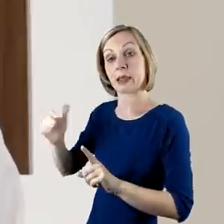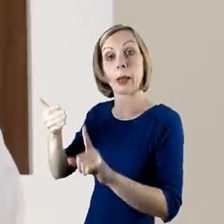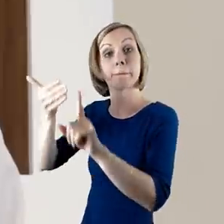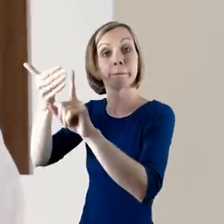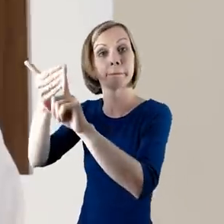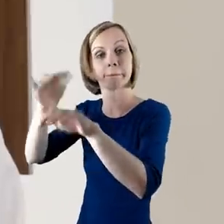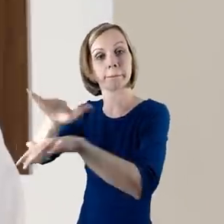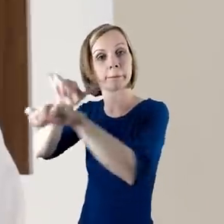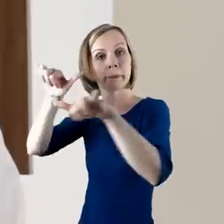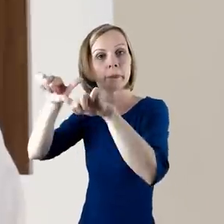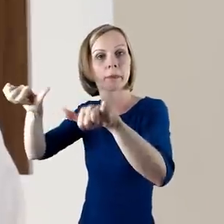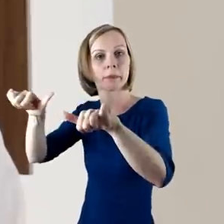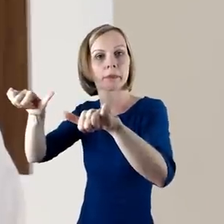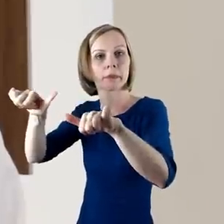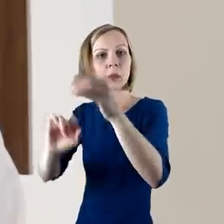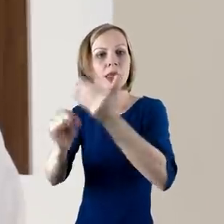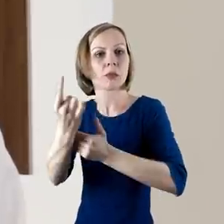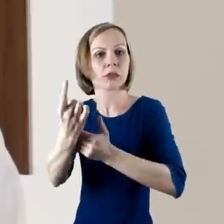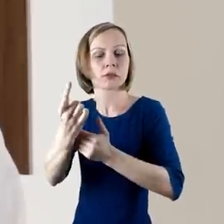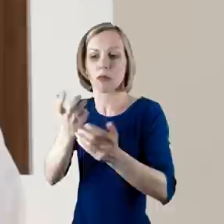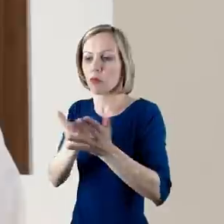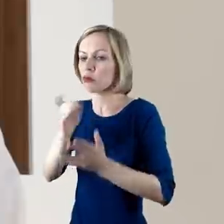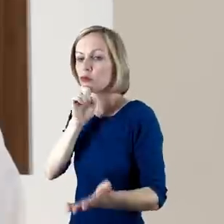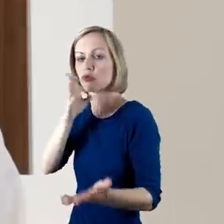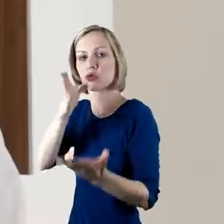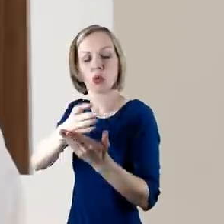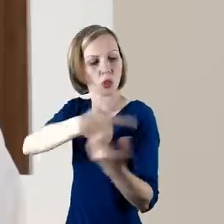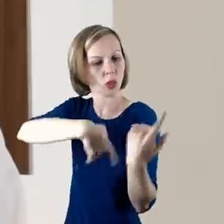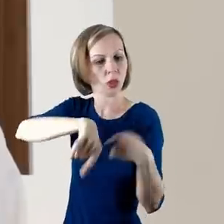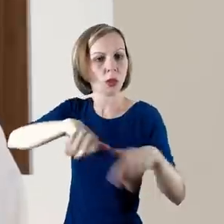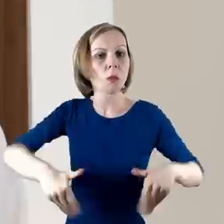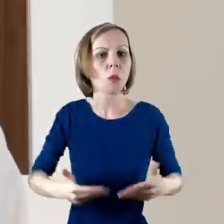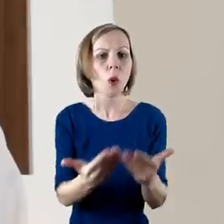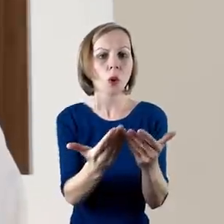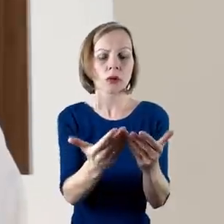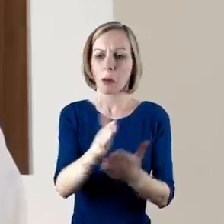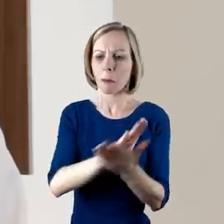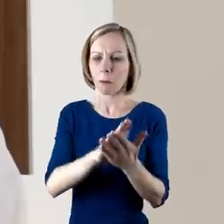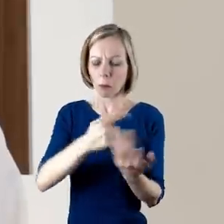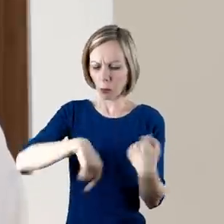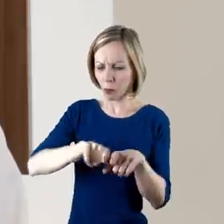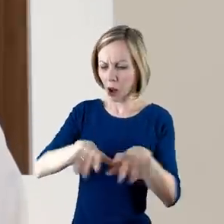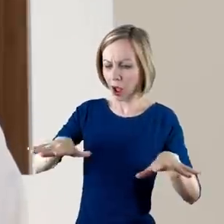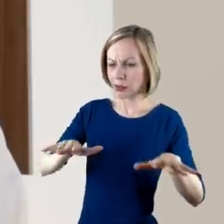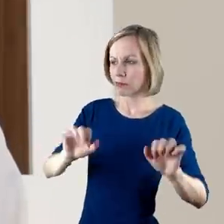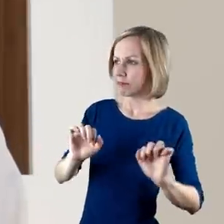he gave us birth by the word of truth, so that we would become a kind of first fruits of his creatures.